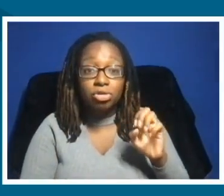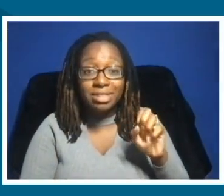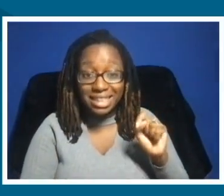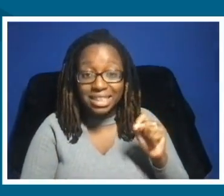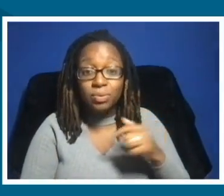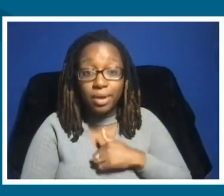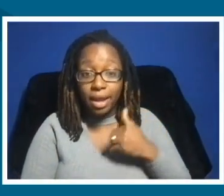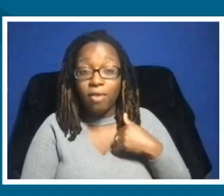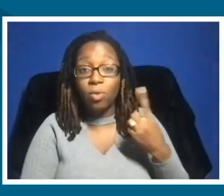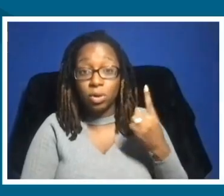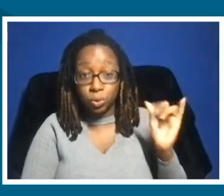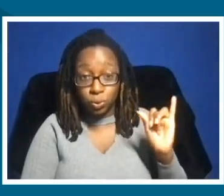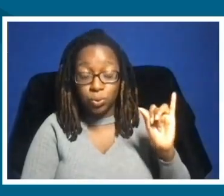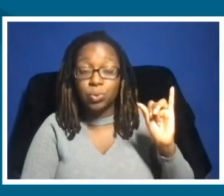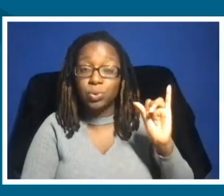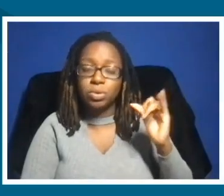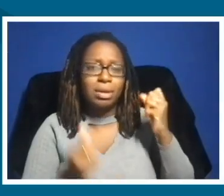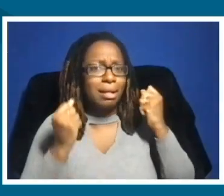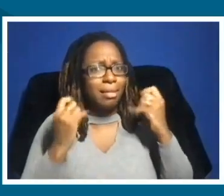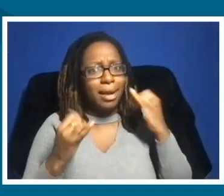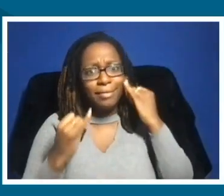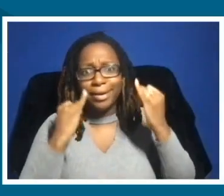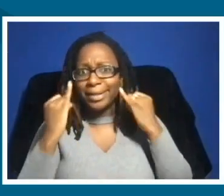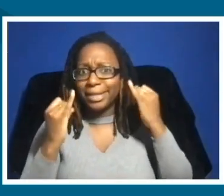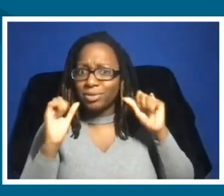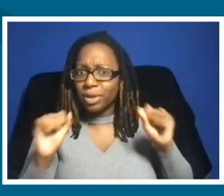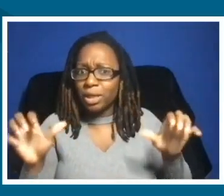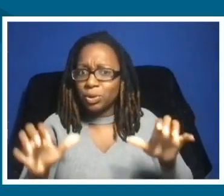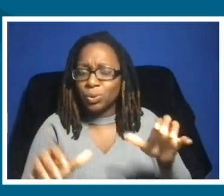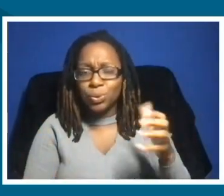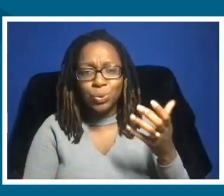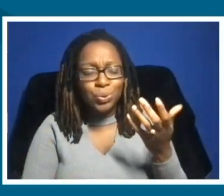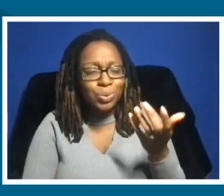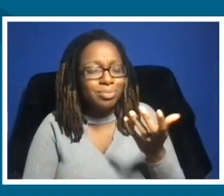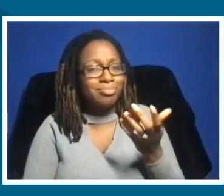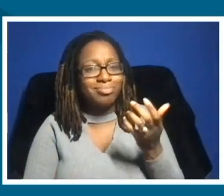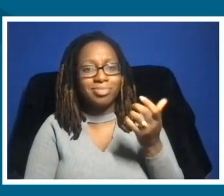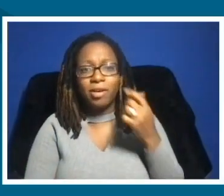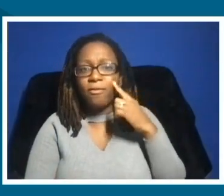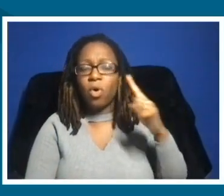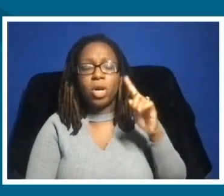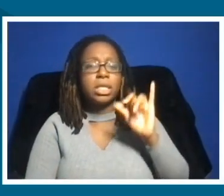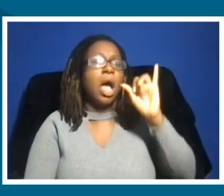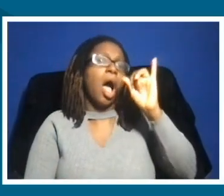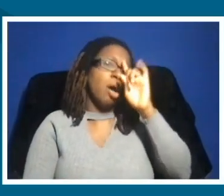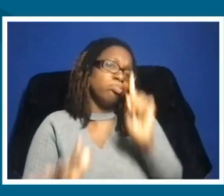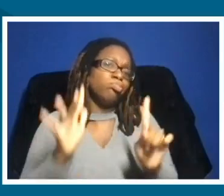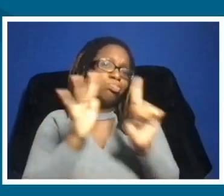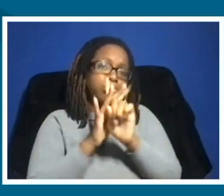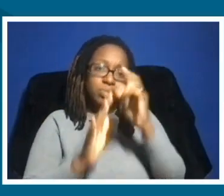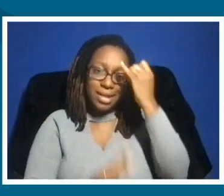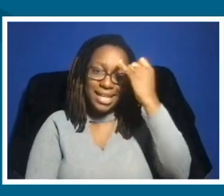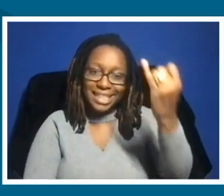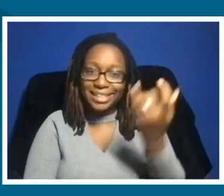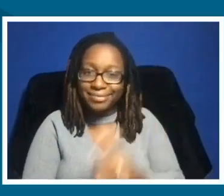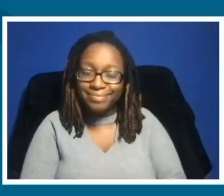there's just a ton of ideas that um you know just kind of to spark